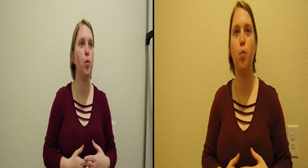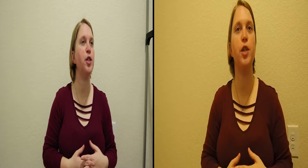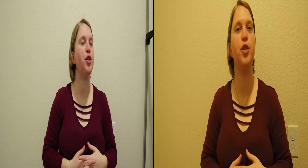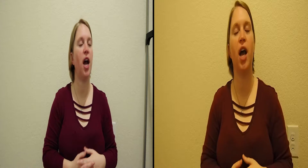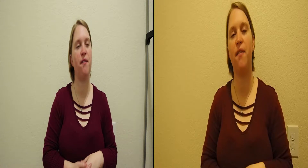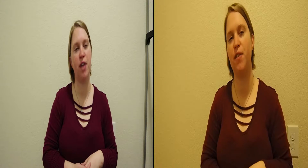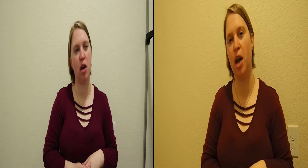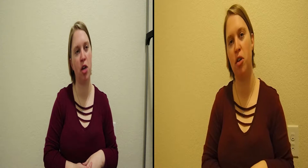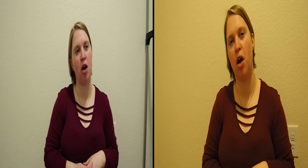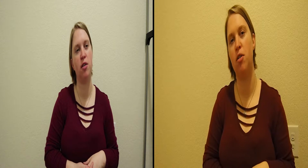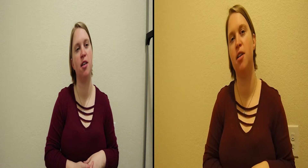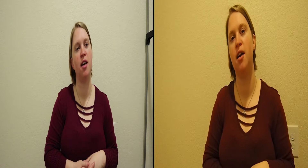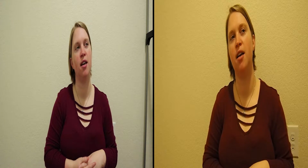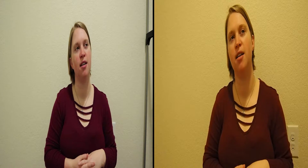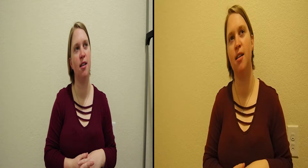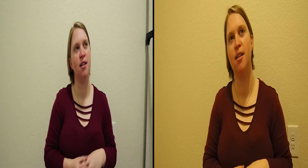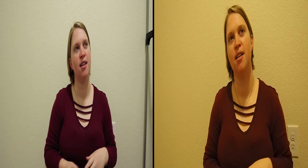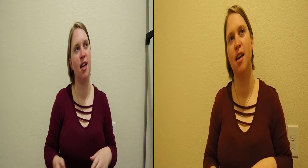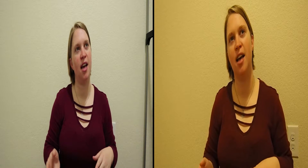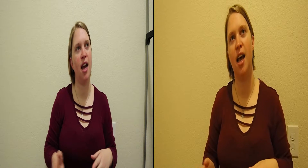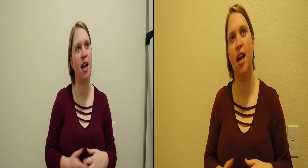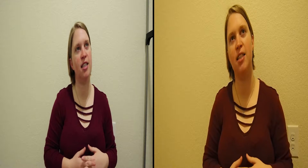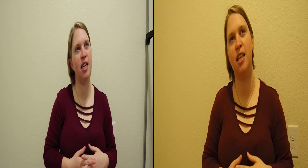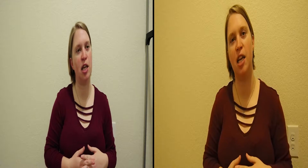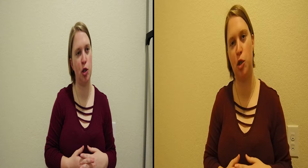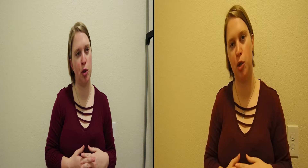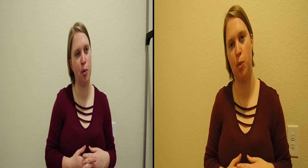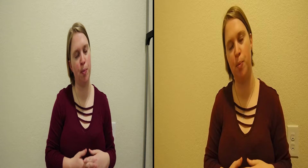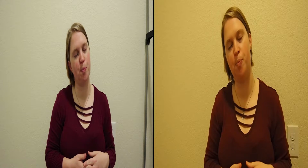in which I found out is an issue